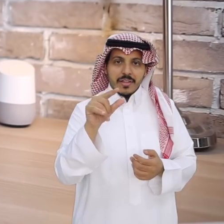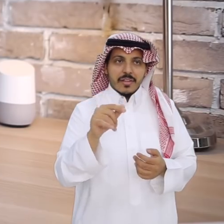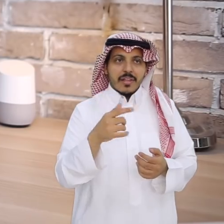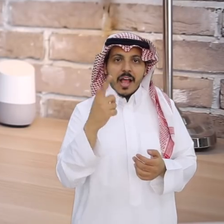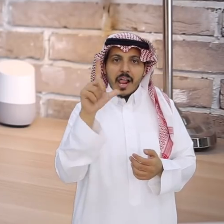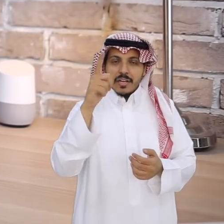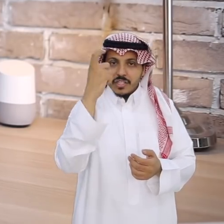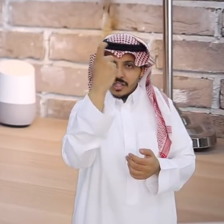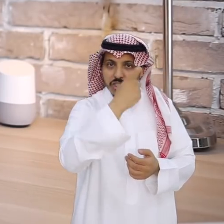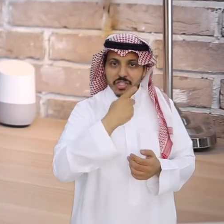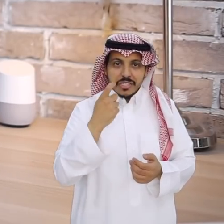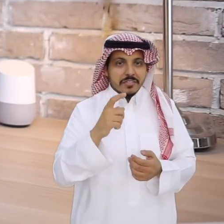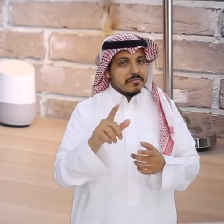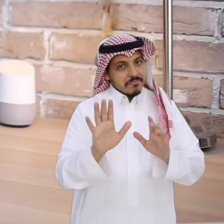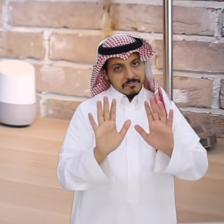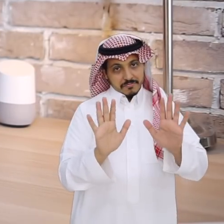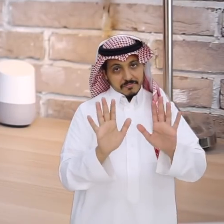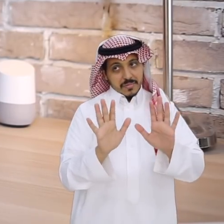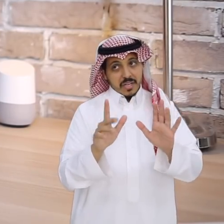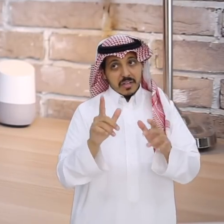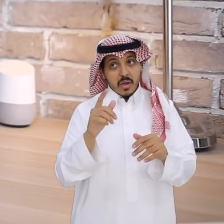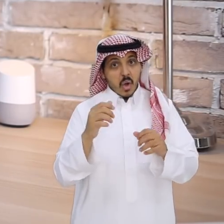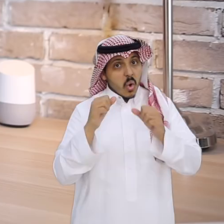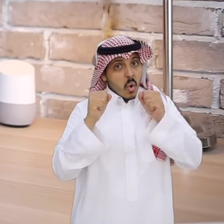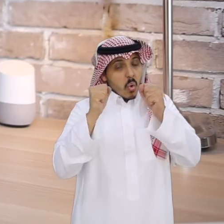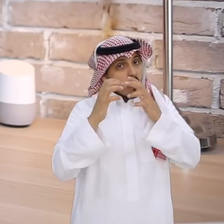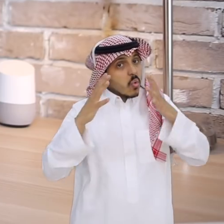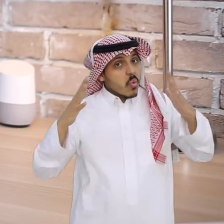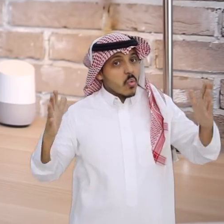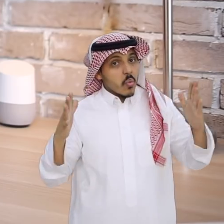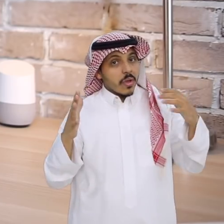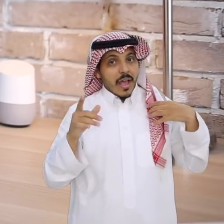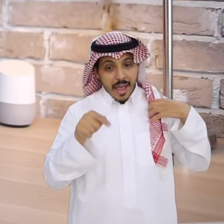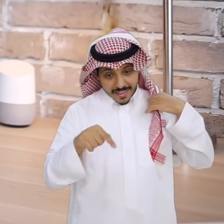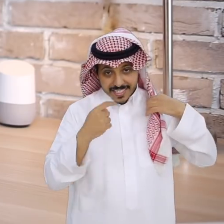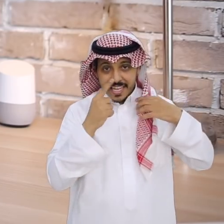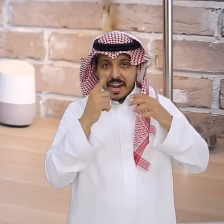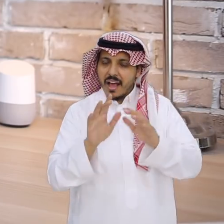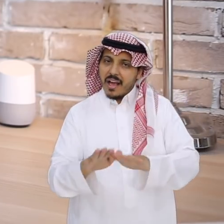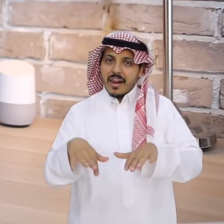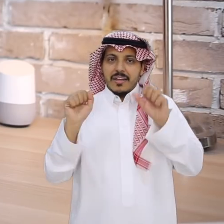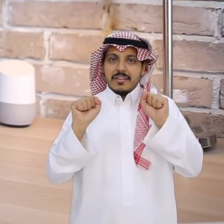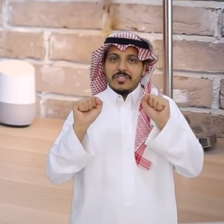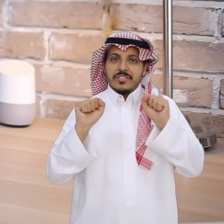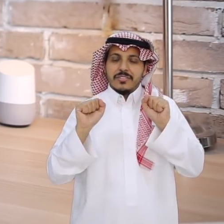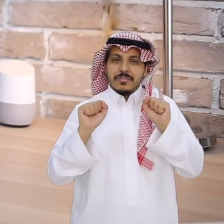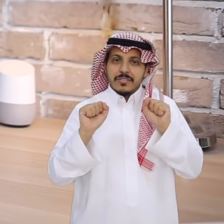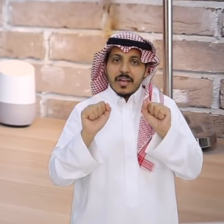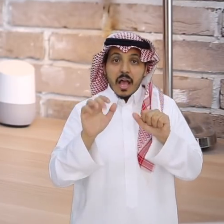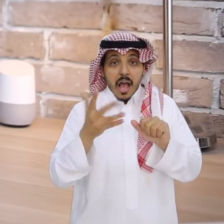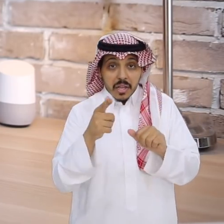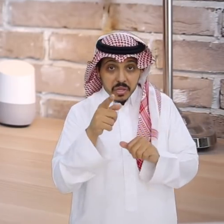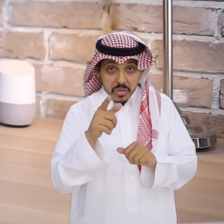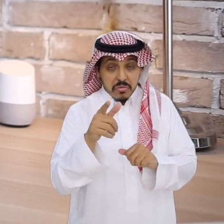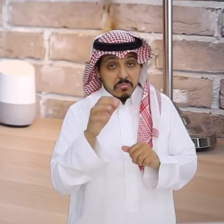Ahmed thinks V40 will be a competitor too. I personally think that LG won't compete this year.